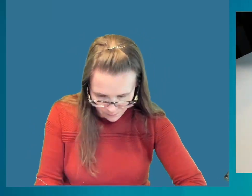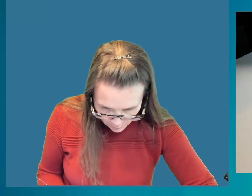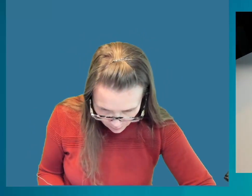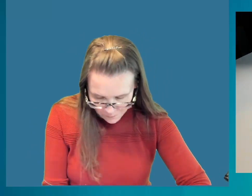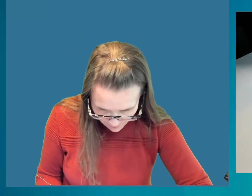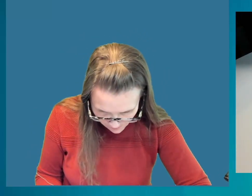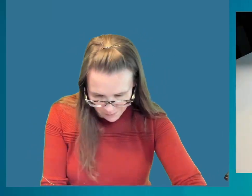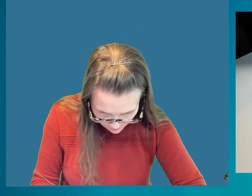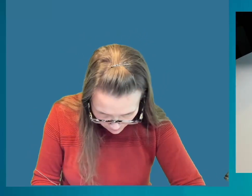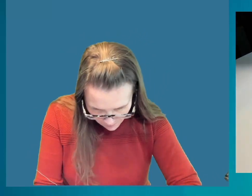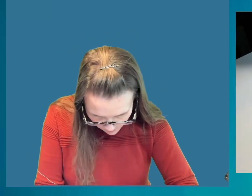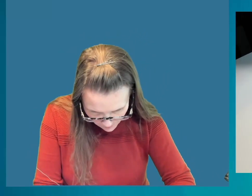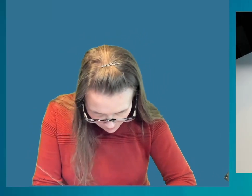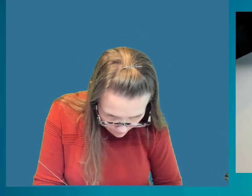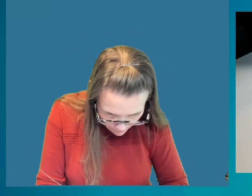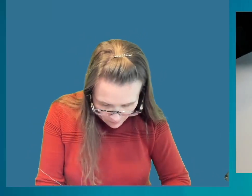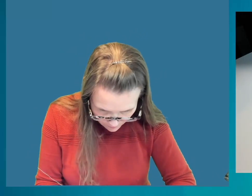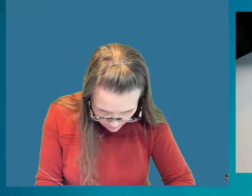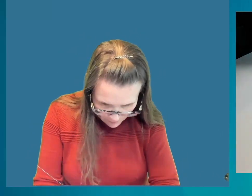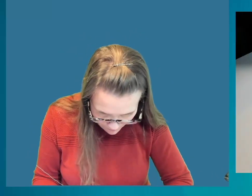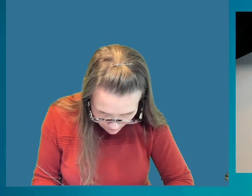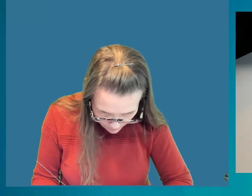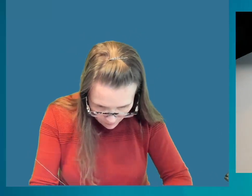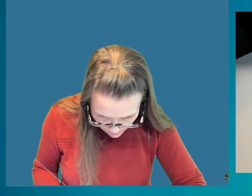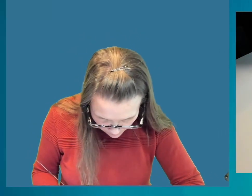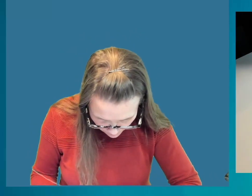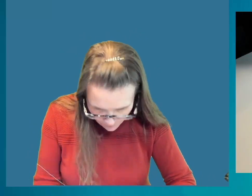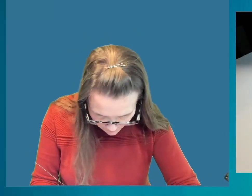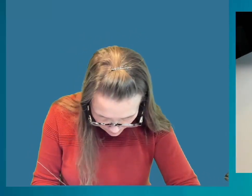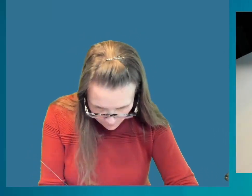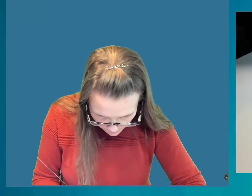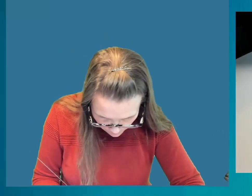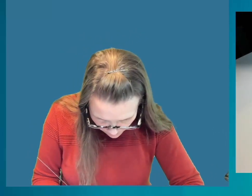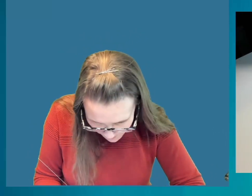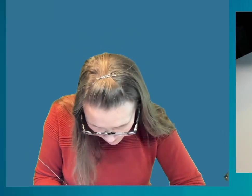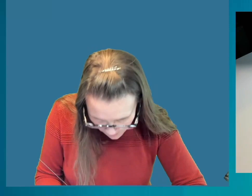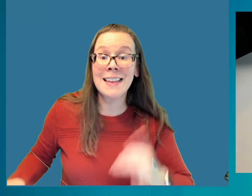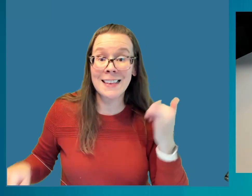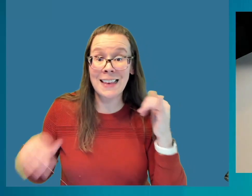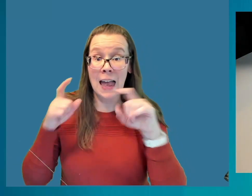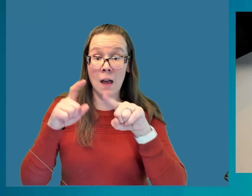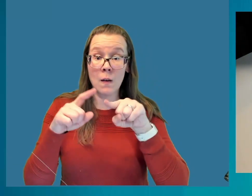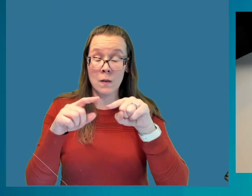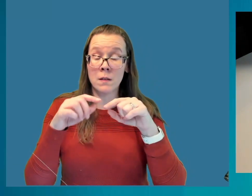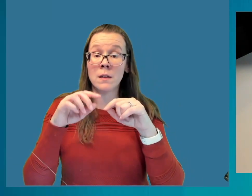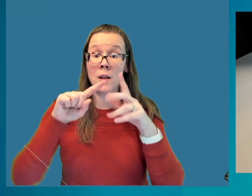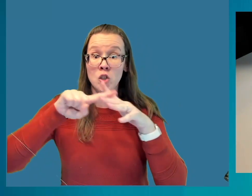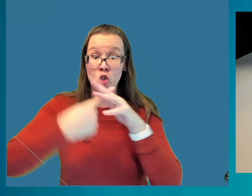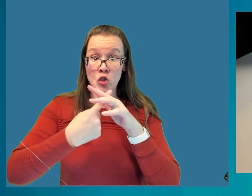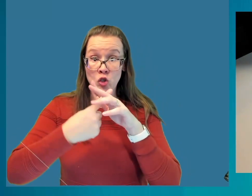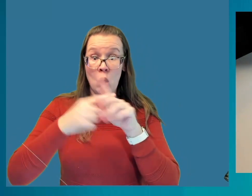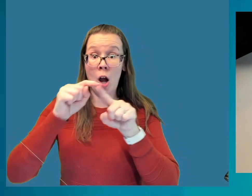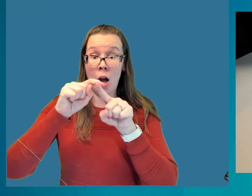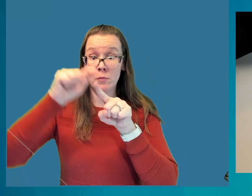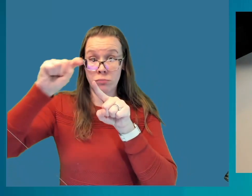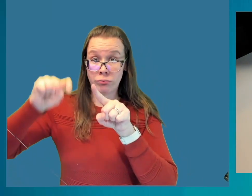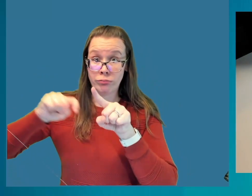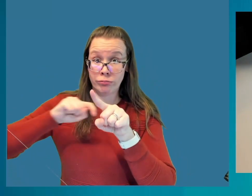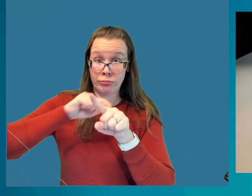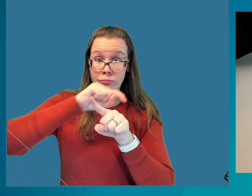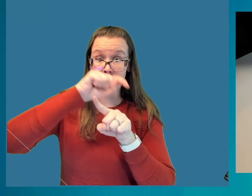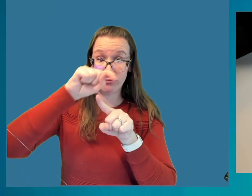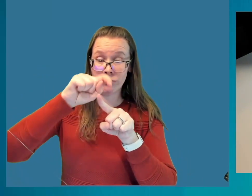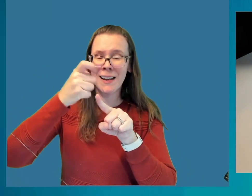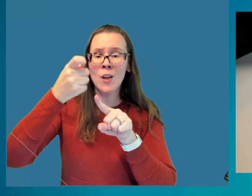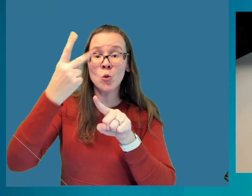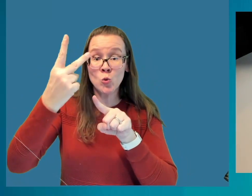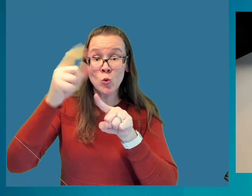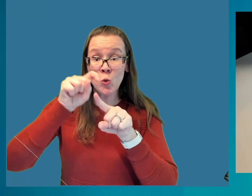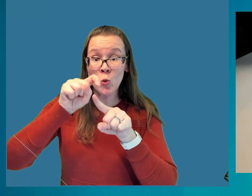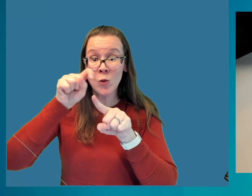buildup. You can see me going around the S, and I'm back to the original starting place